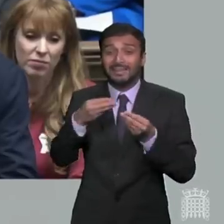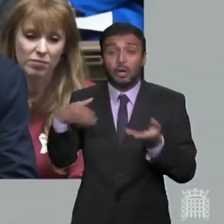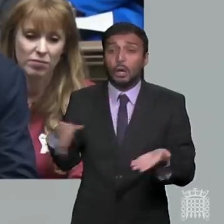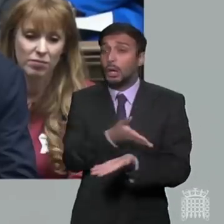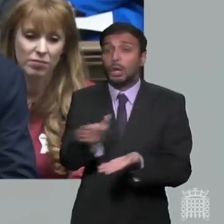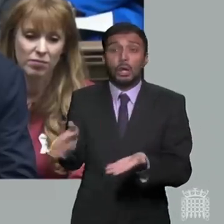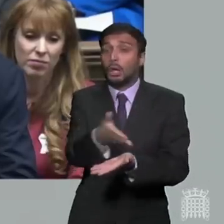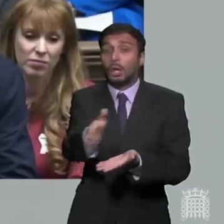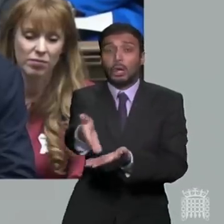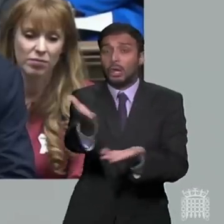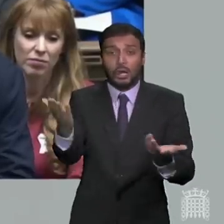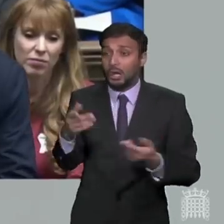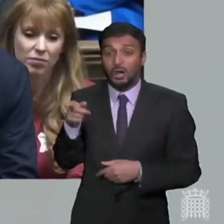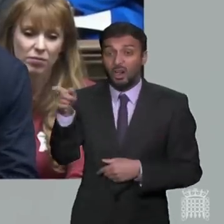and slamming it to the ground.